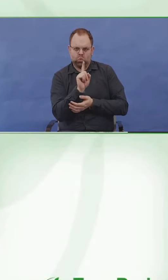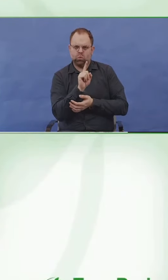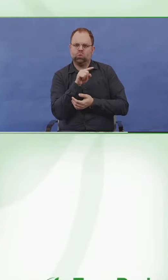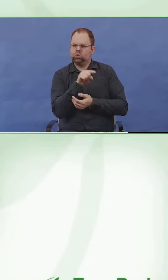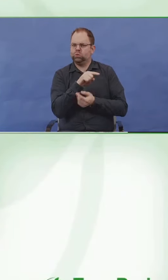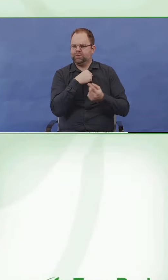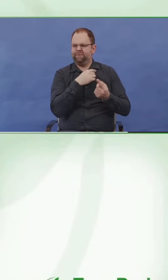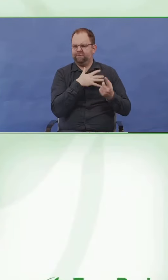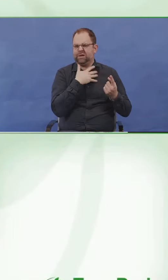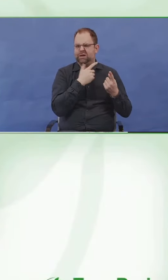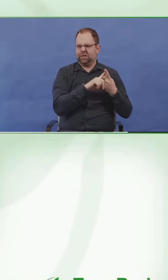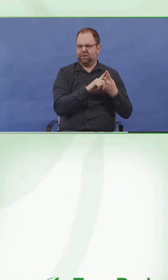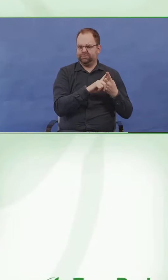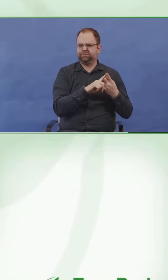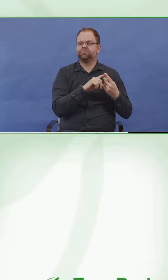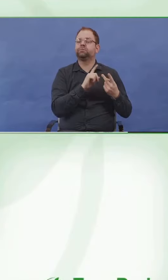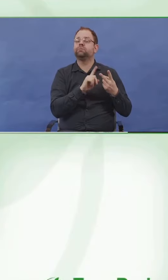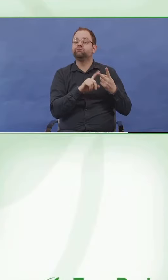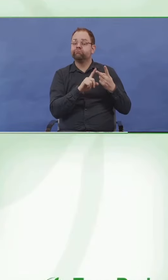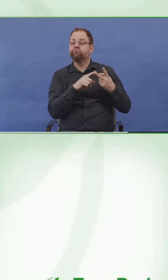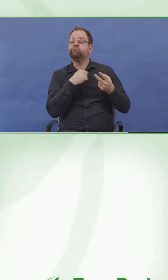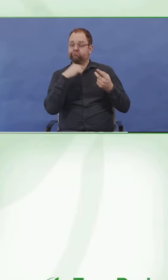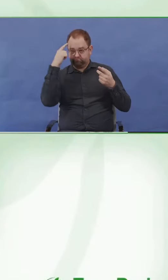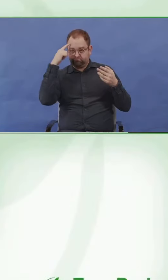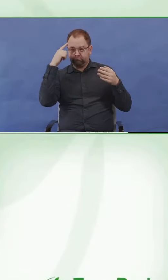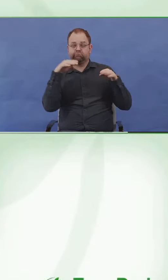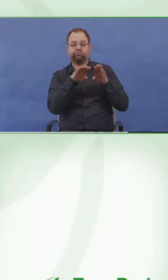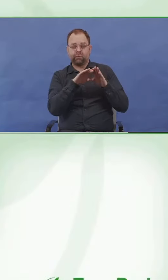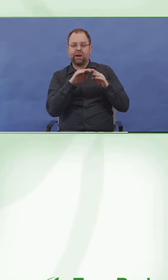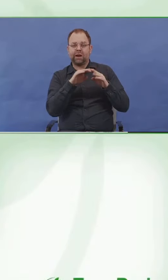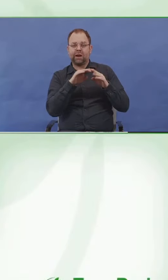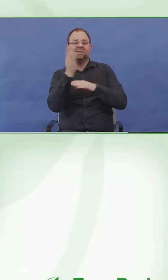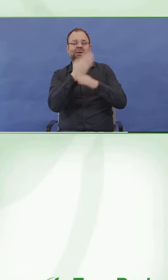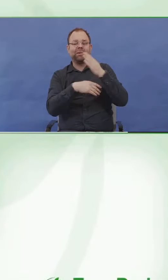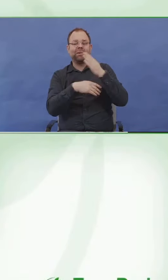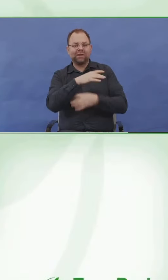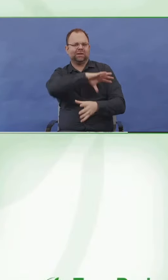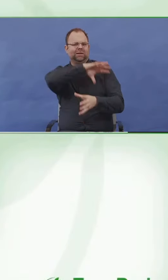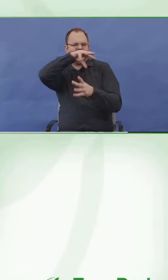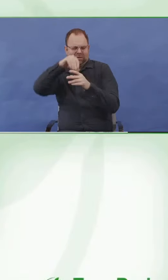all kinds of languages, all kinds of cultural backgrounds, and we